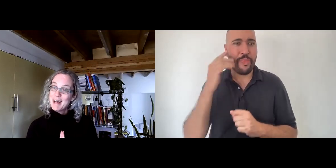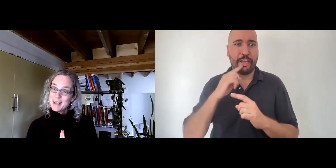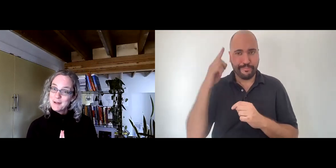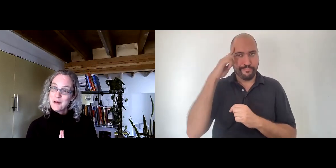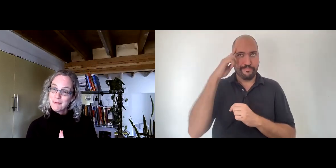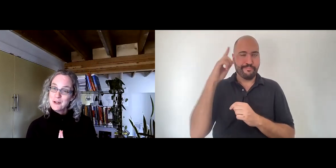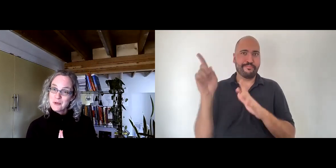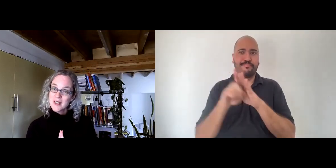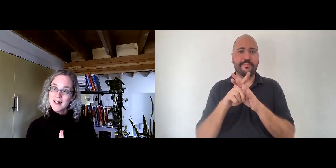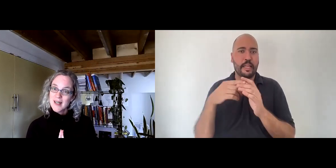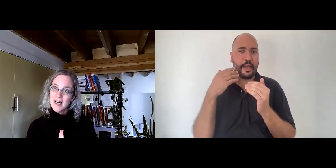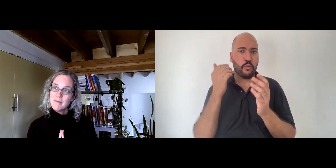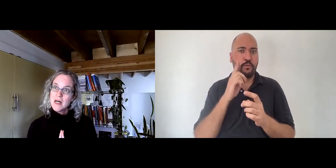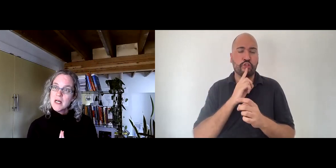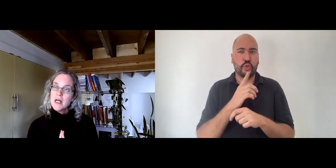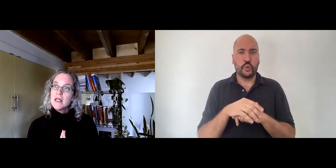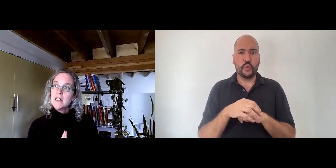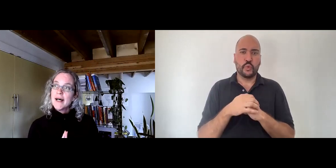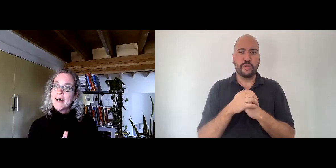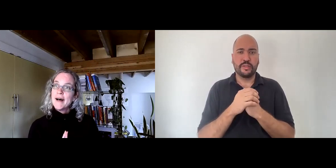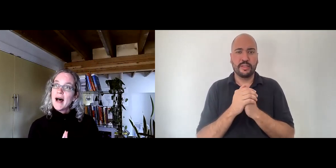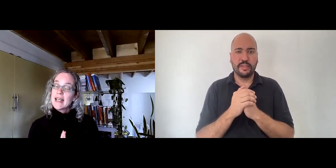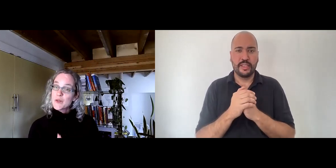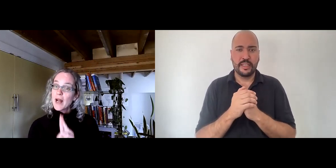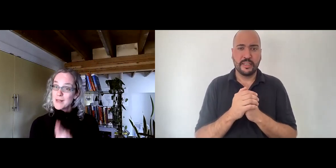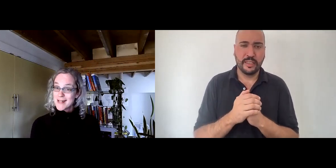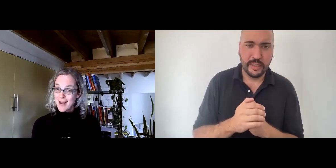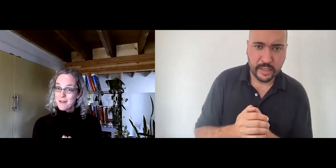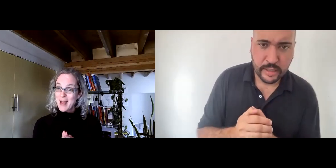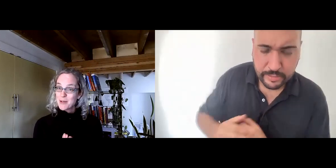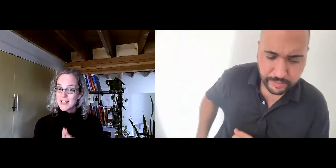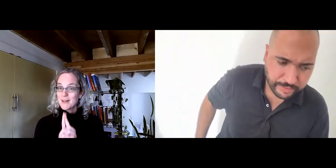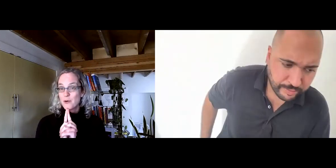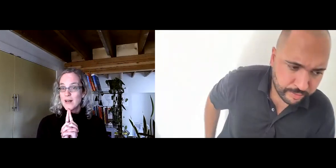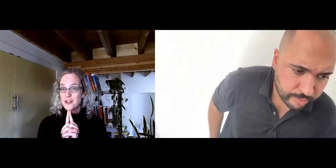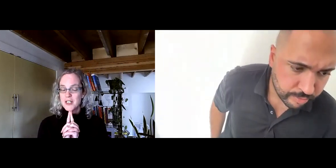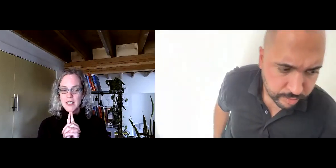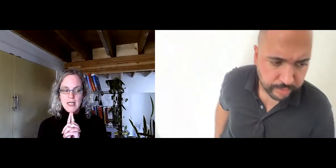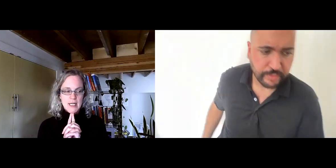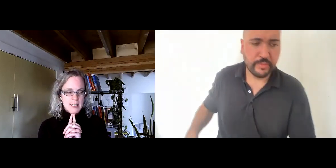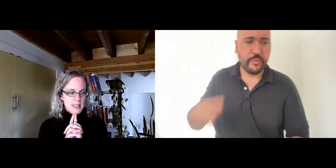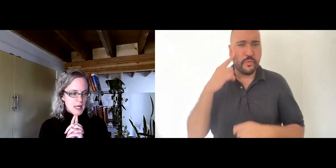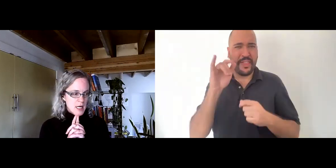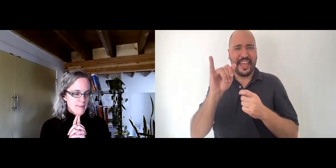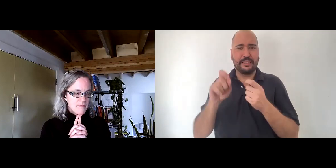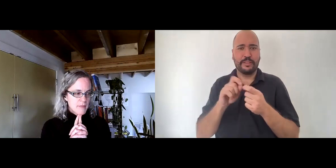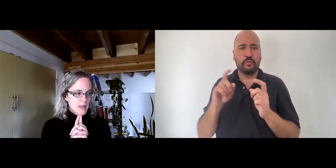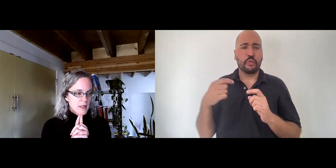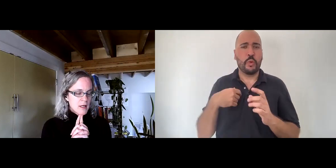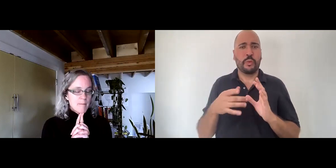I don't know for sure. I guess what I would say, for that particular question is